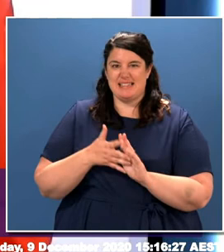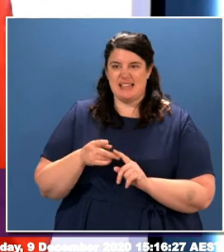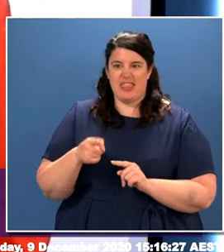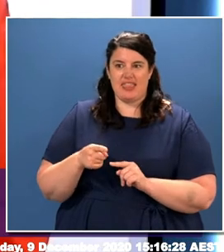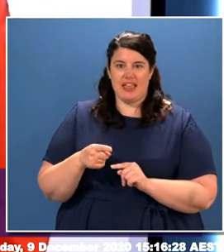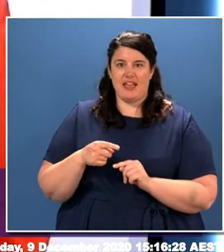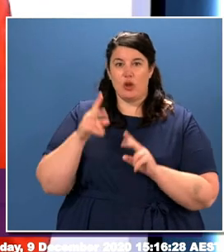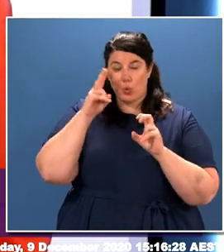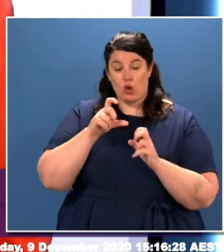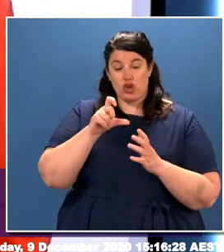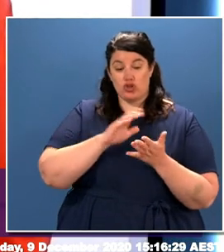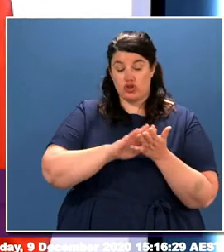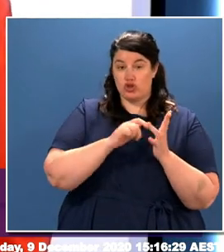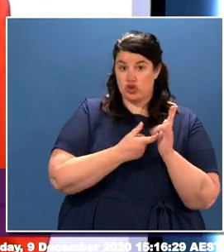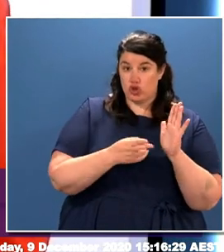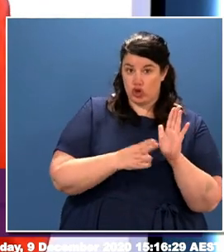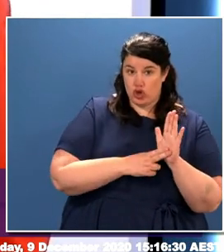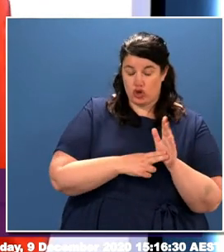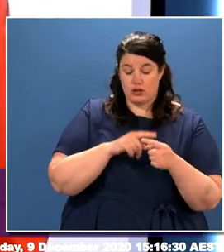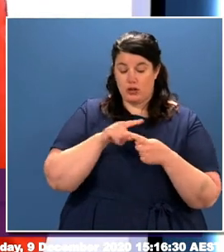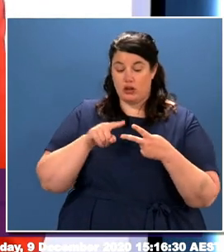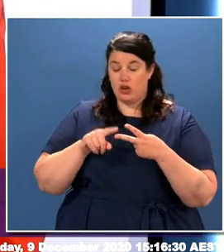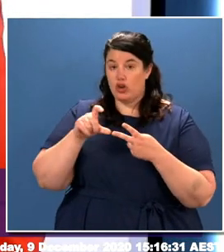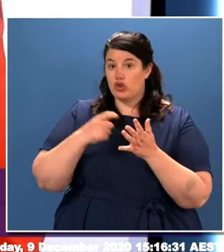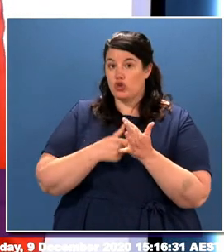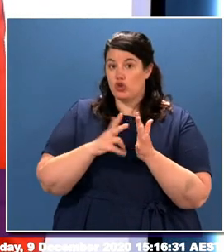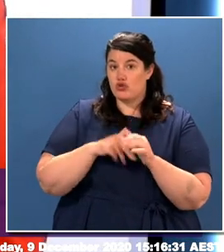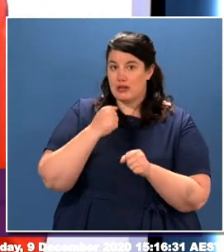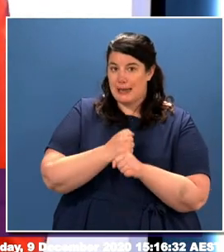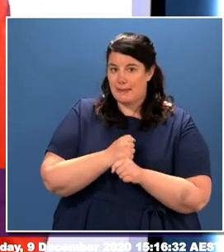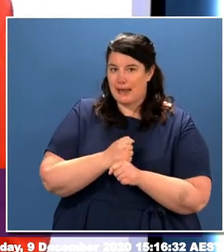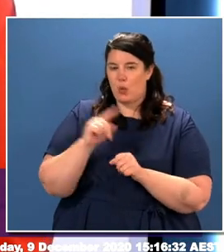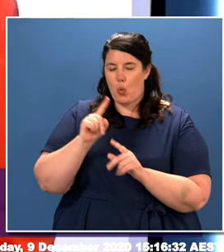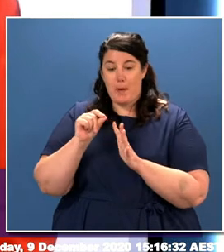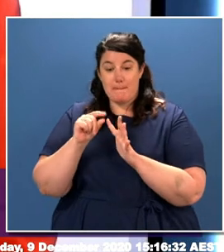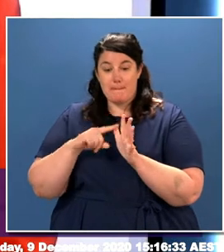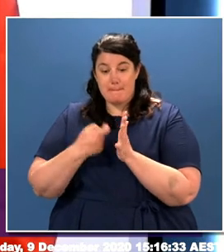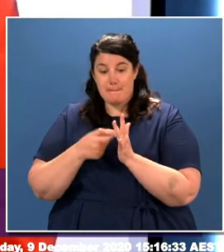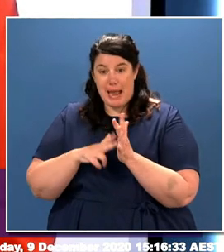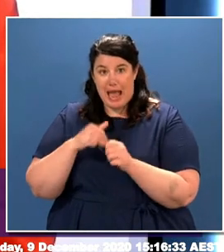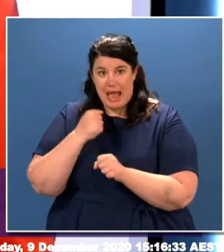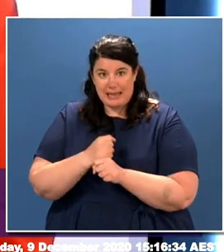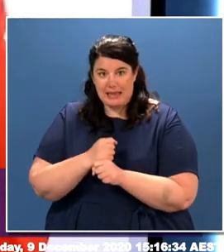A churn, a creaming or a packing, and also bulk service delivery.